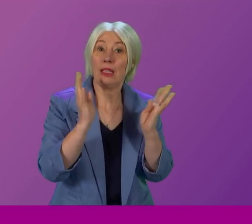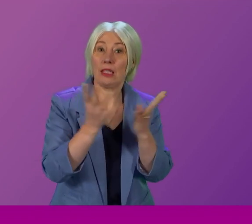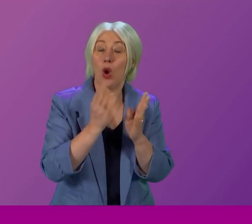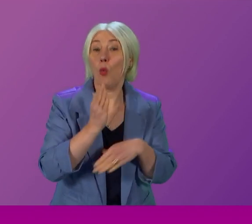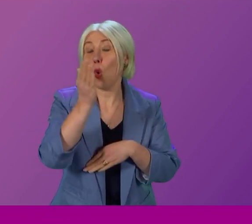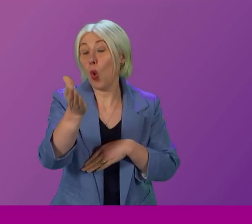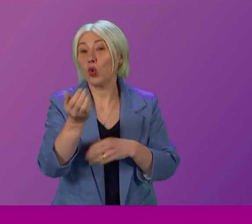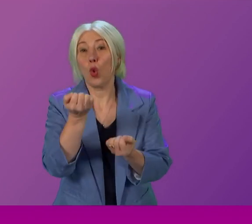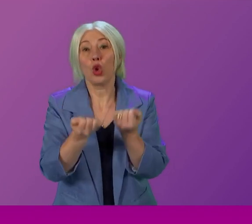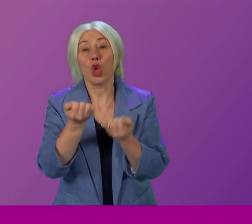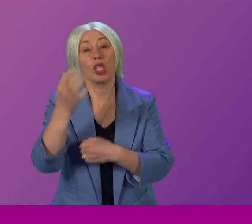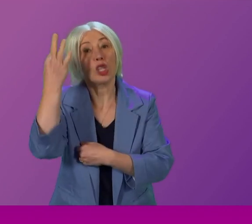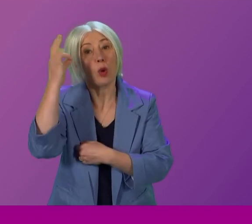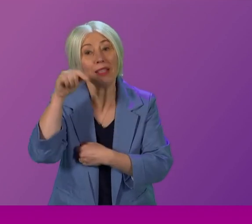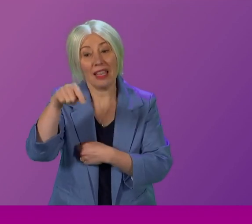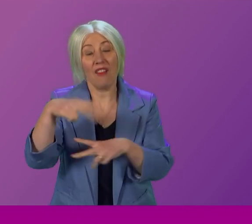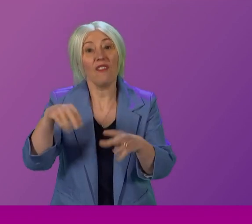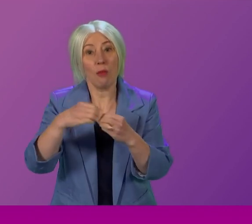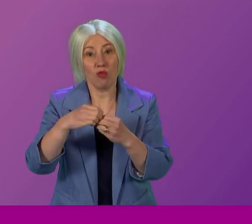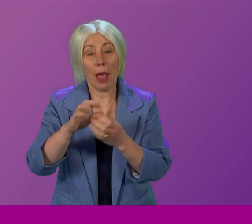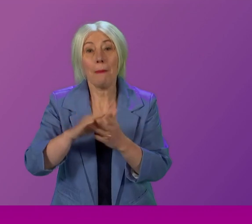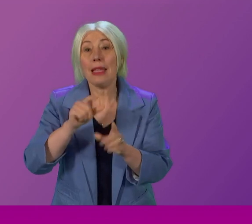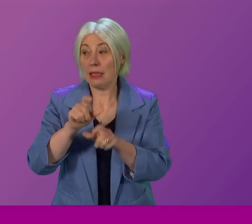in February, at which, of course, members of the Parliament will be able to ask questions,